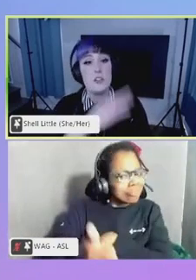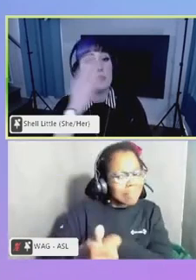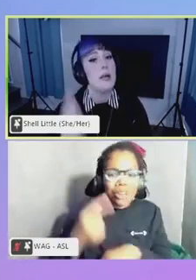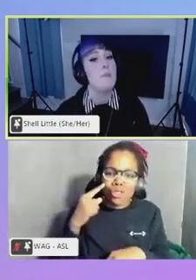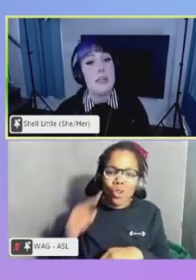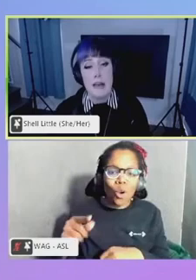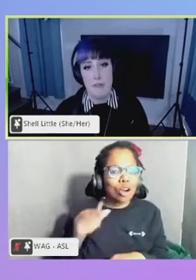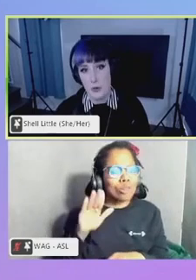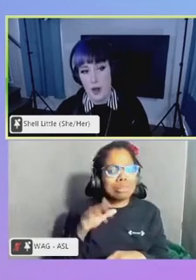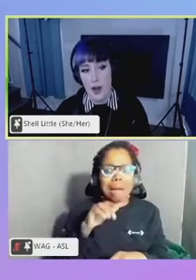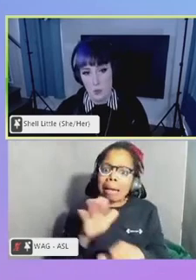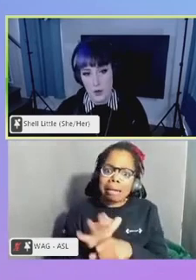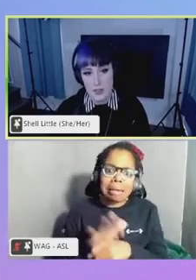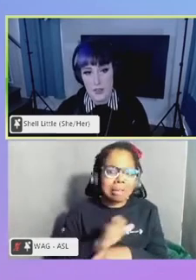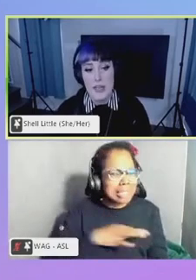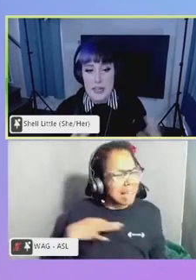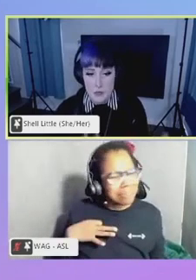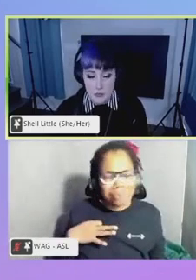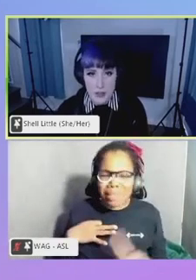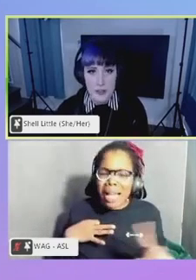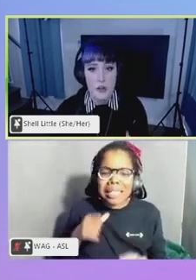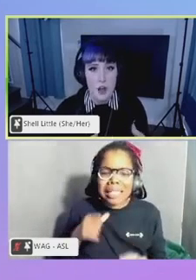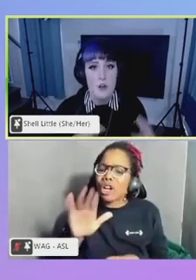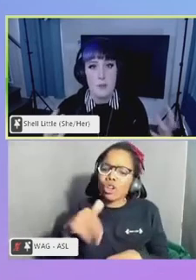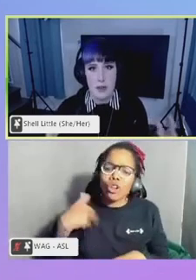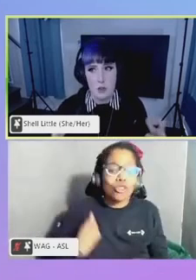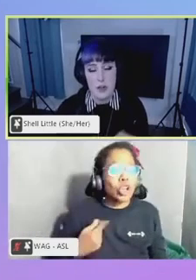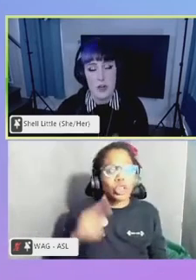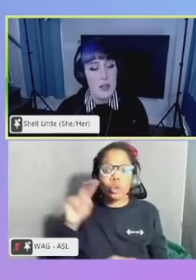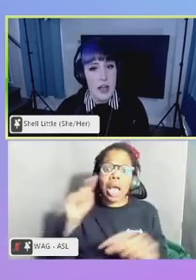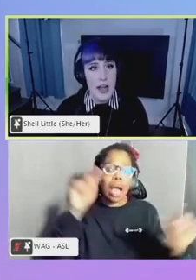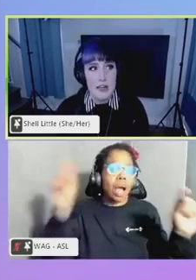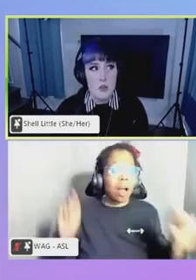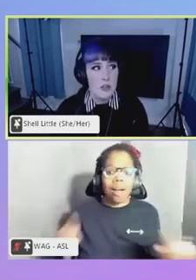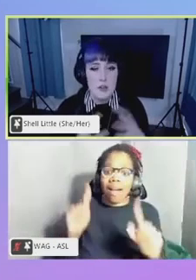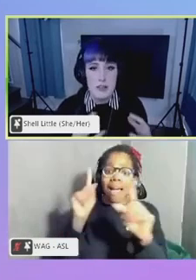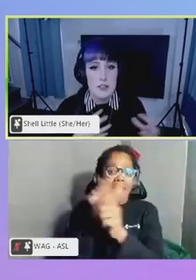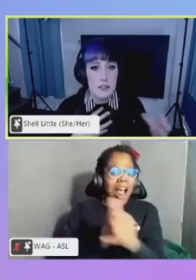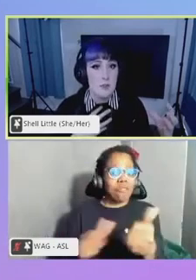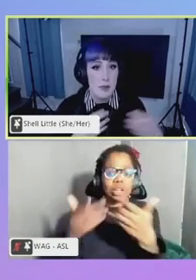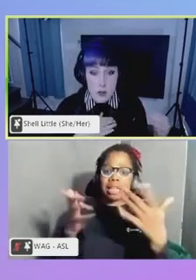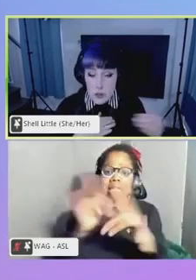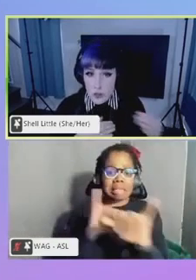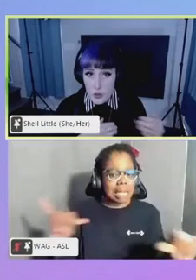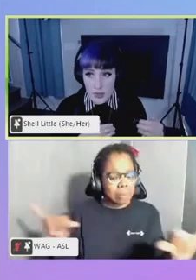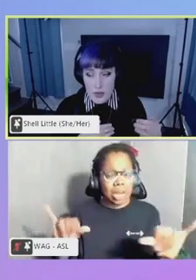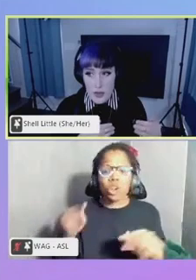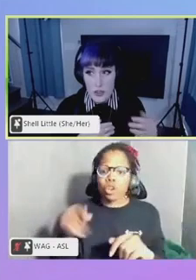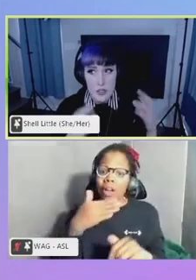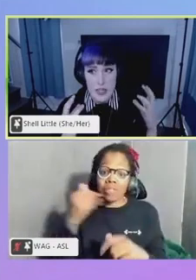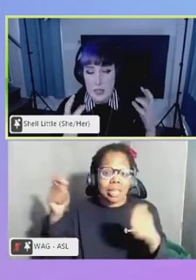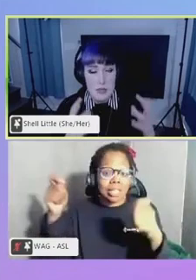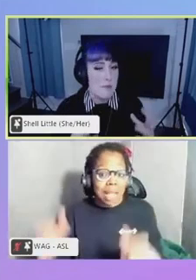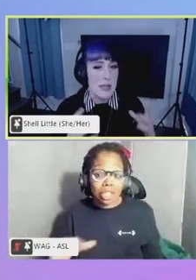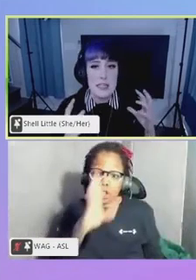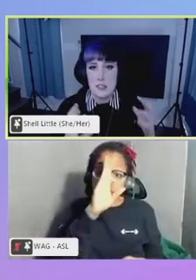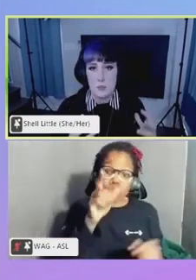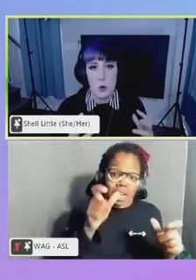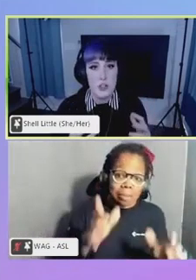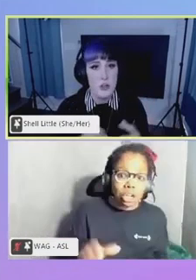need to succeed, it is because of upper management. It is not your fault. That you don't have enough staff. It is not your fault that you can't be